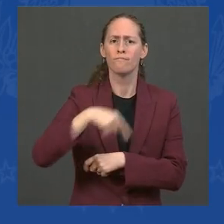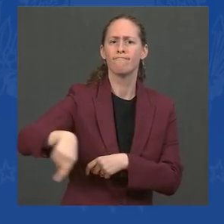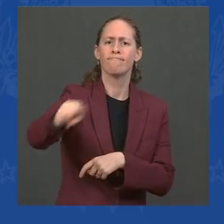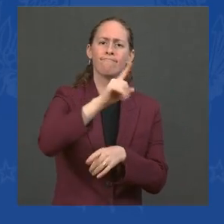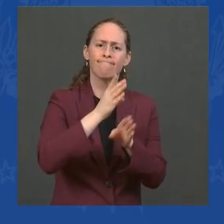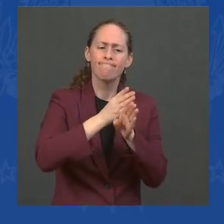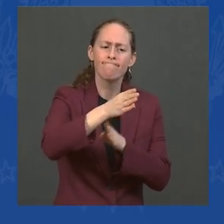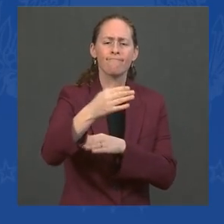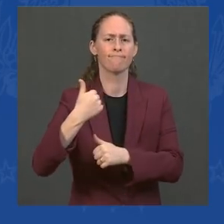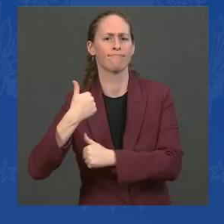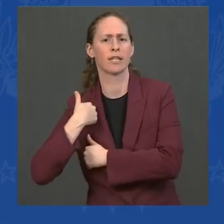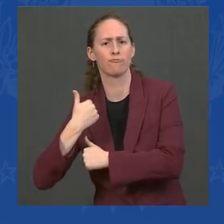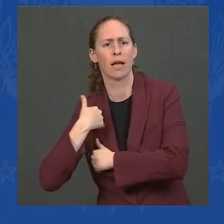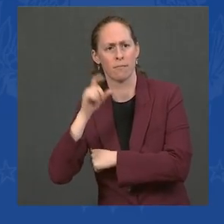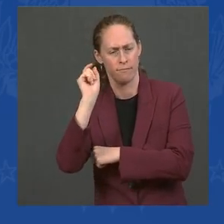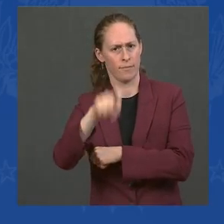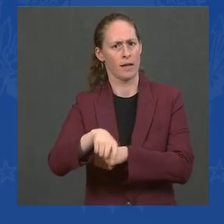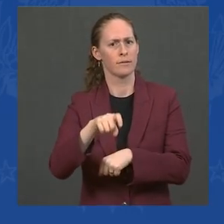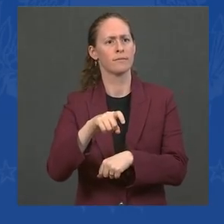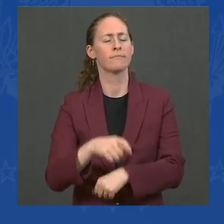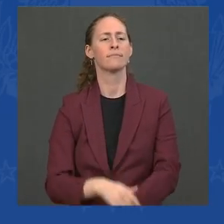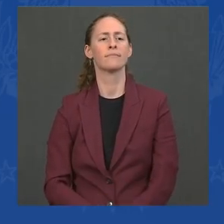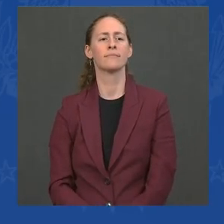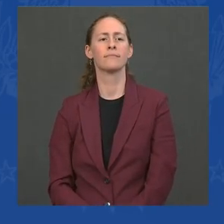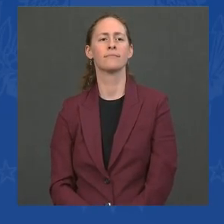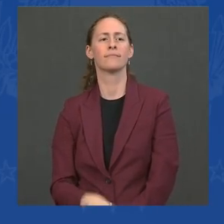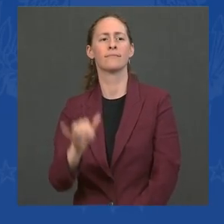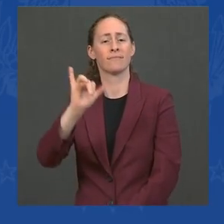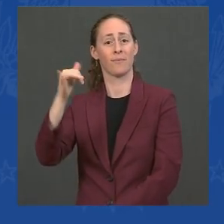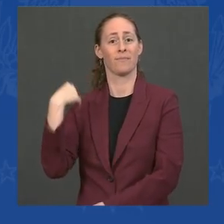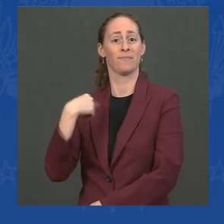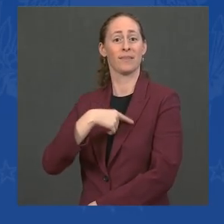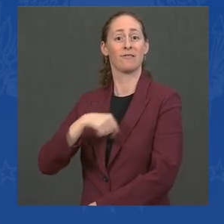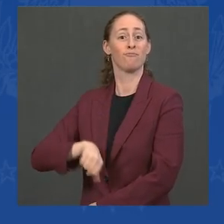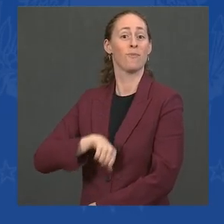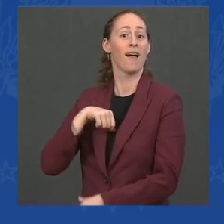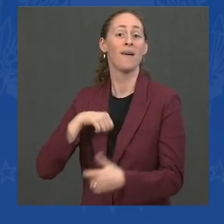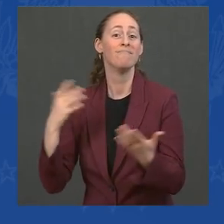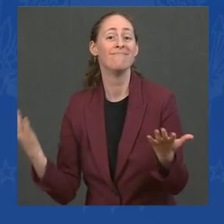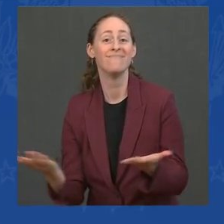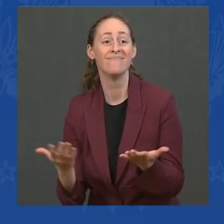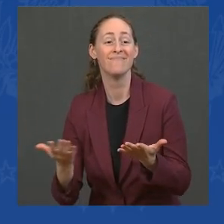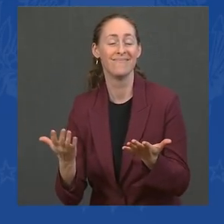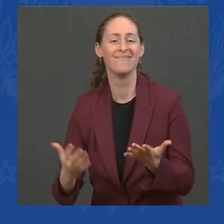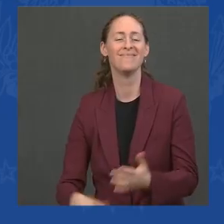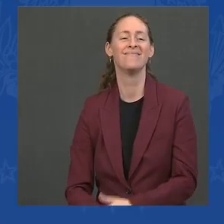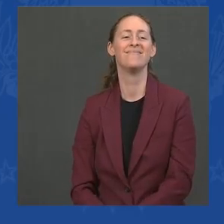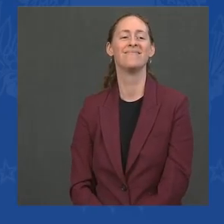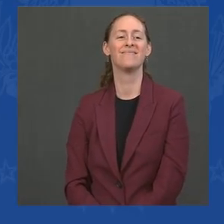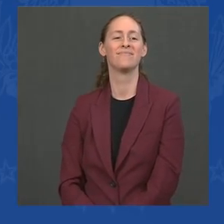I'm proud to have their partnership as we promote safe, proven, and free vaccinations